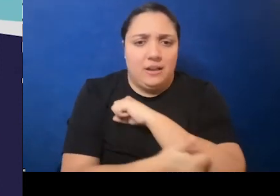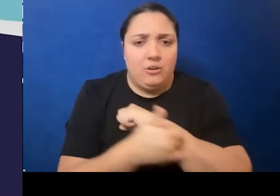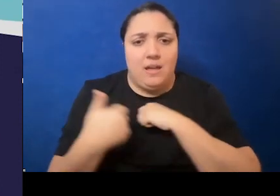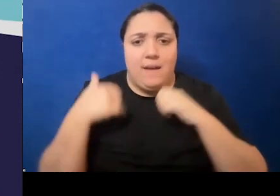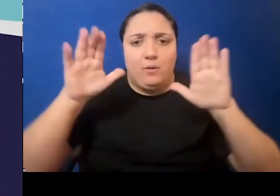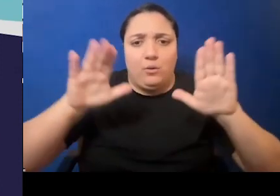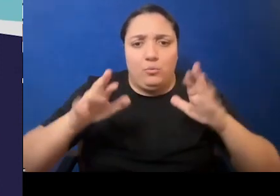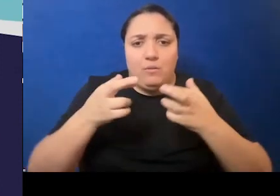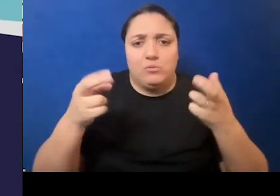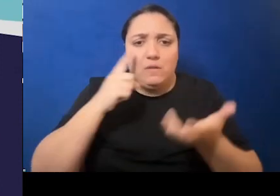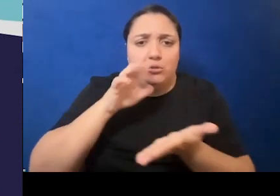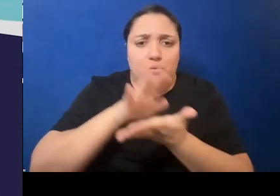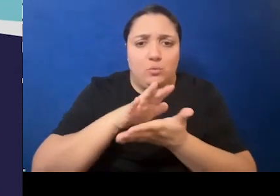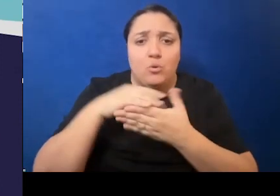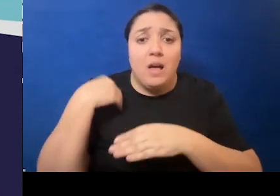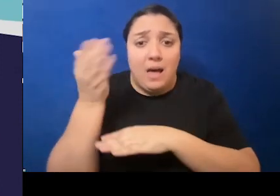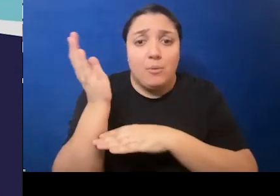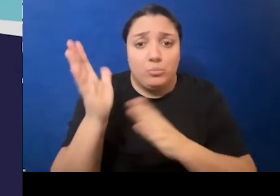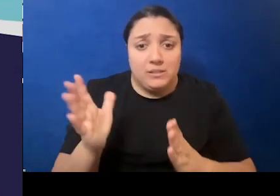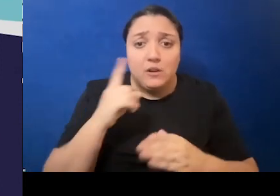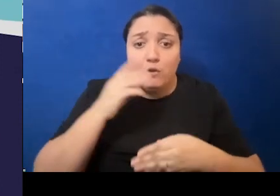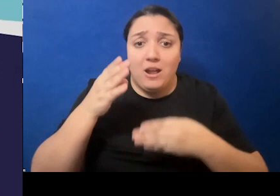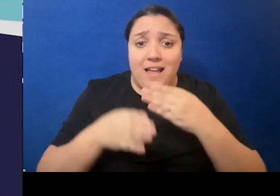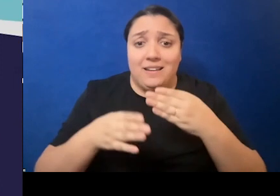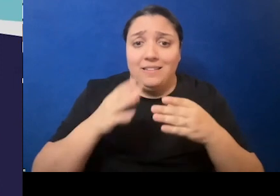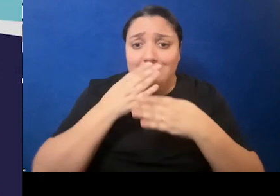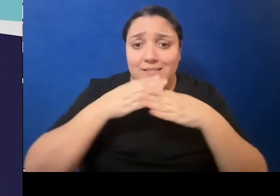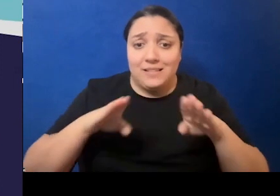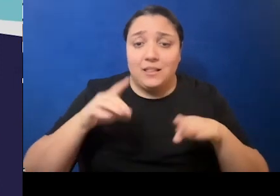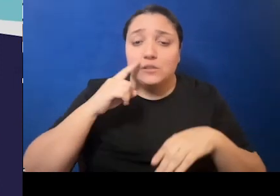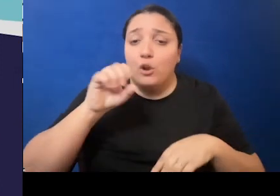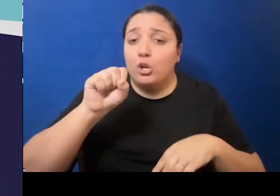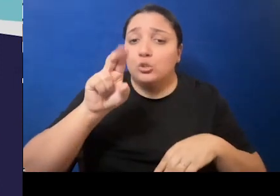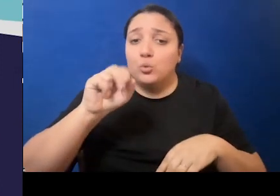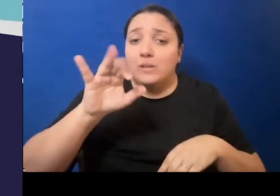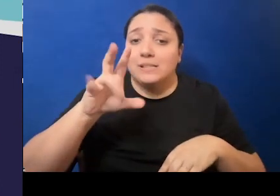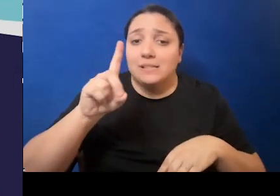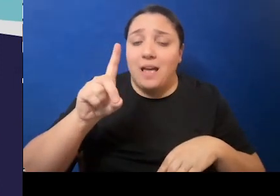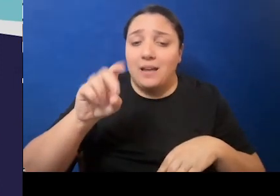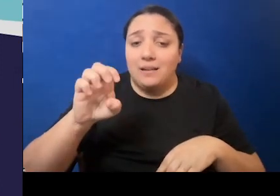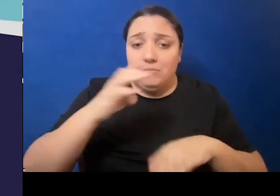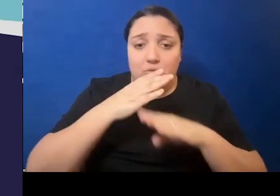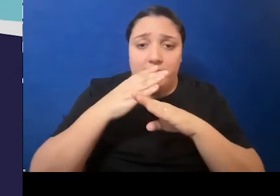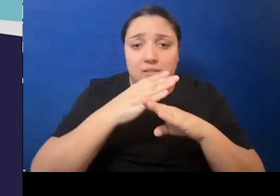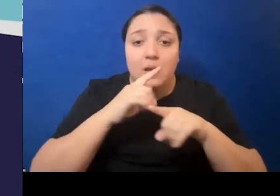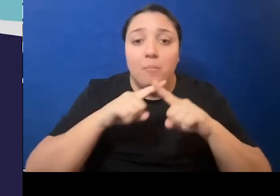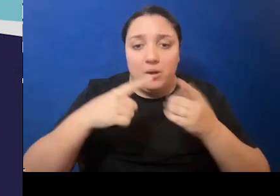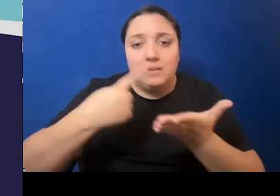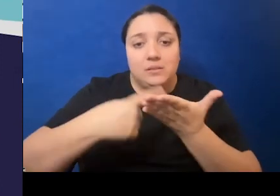I'M A PRESENTER IN ENDING THE SILENCE ON SUICIDE PREVENTION AND IT IS COVERING ANXIETY AS A MENTAL HEALTH CONDITION AS WELL.